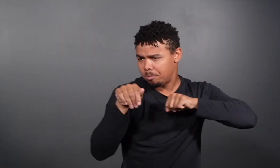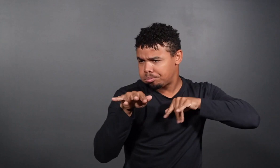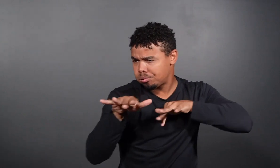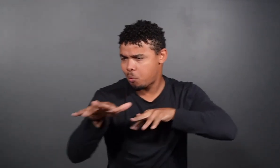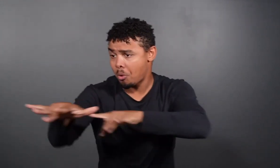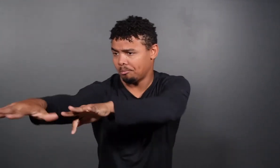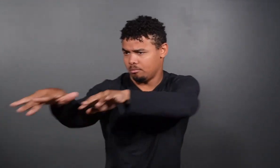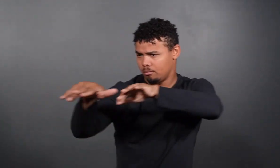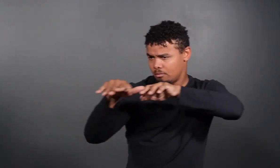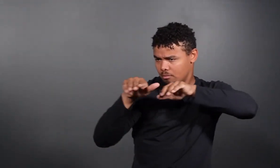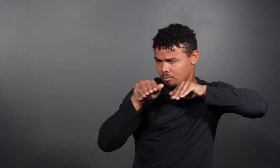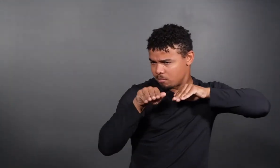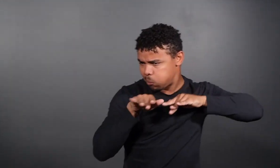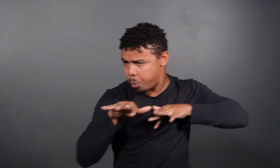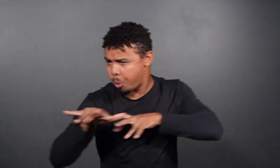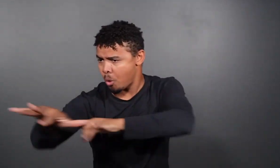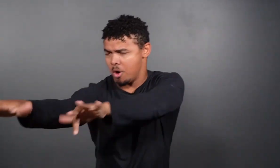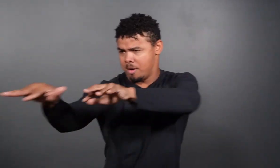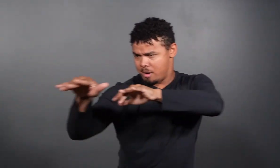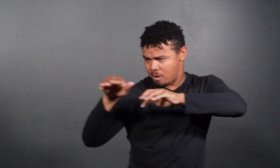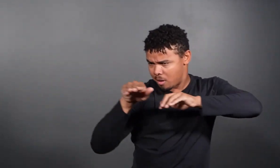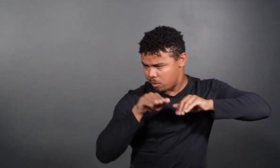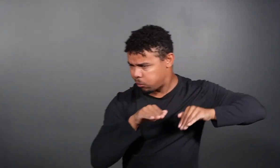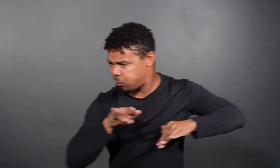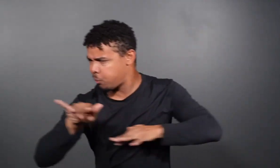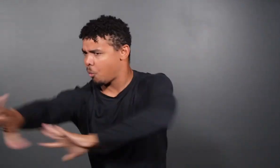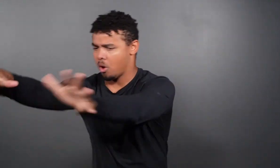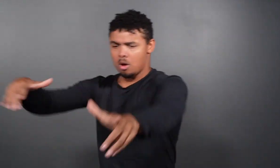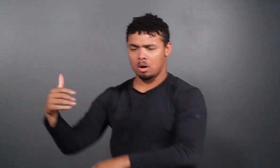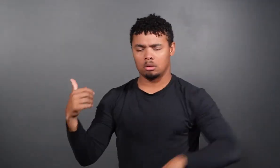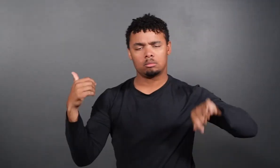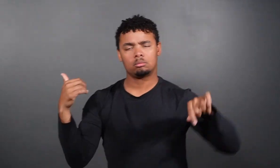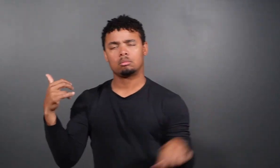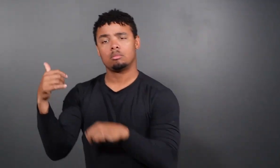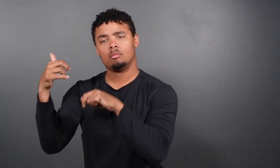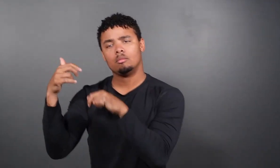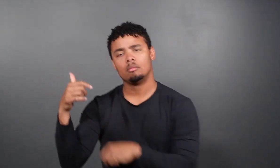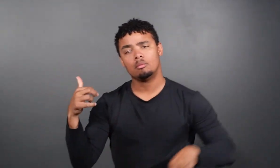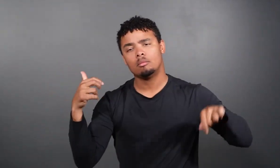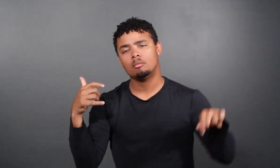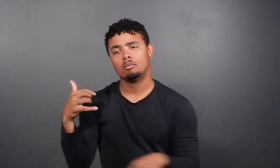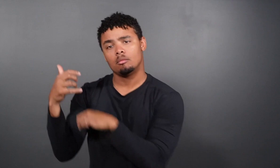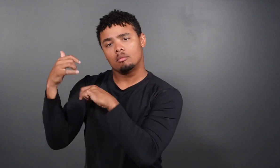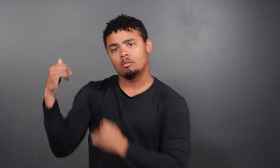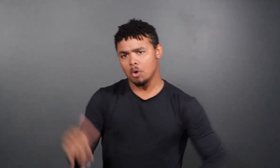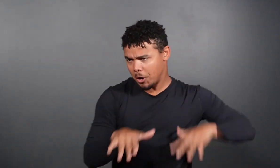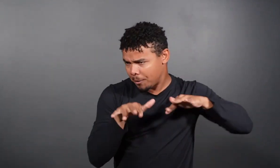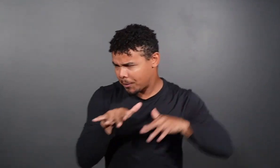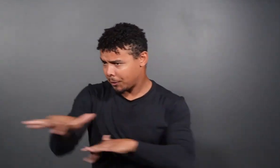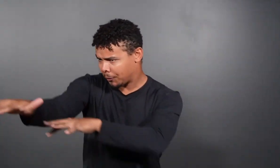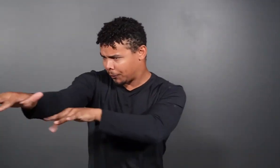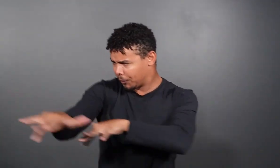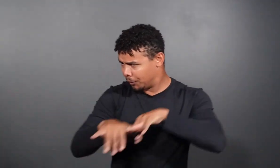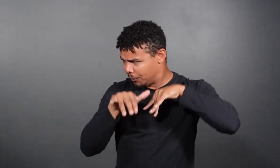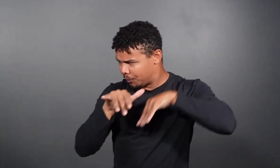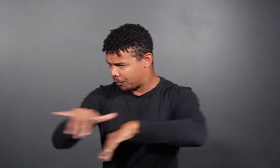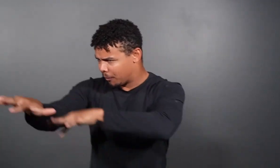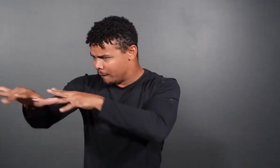a burbling stream rippling river to the cello’s talk the bow that rocks the river rolls